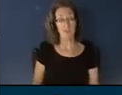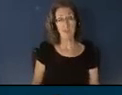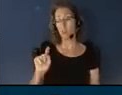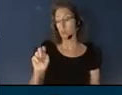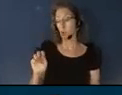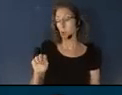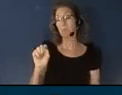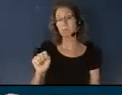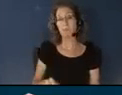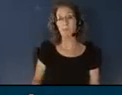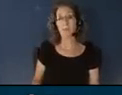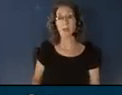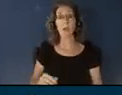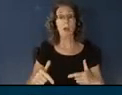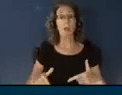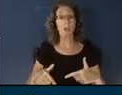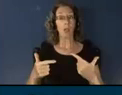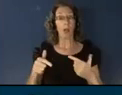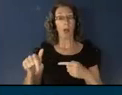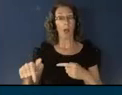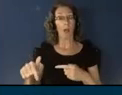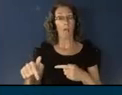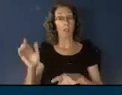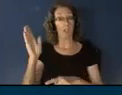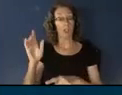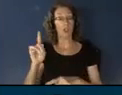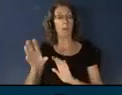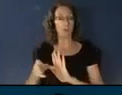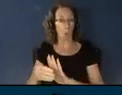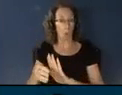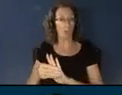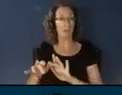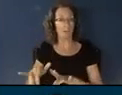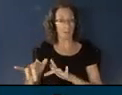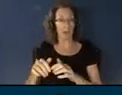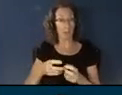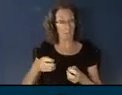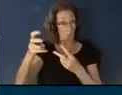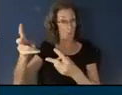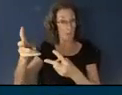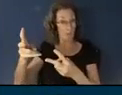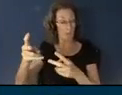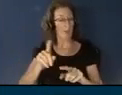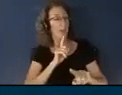So the live the live sessions are gonna be recorded and then posted correct, Naomi? Yes to our YouTube channel.